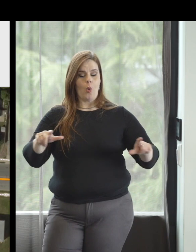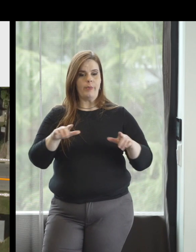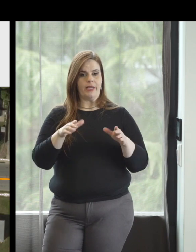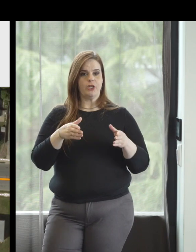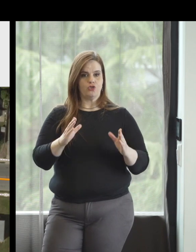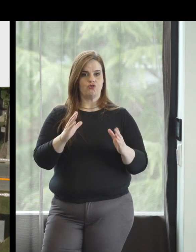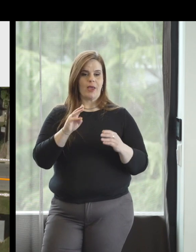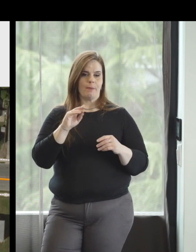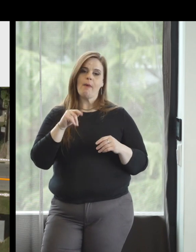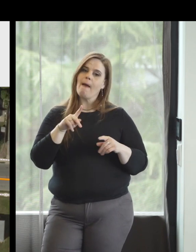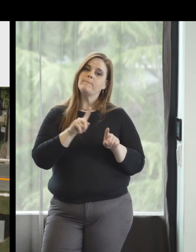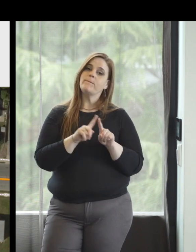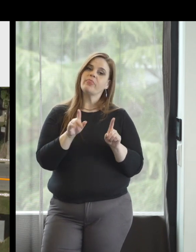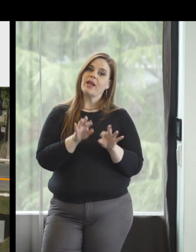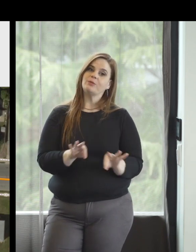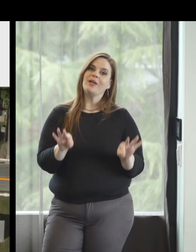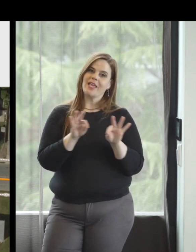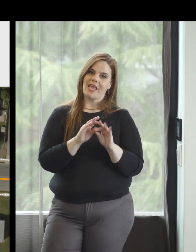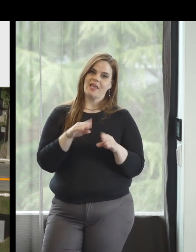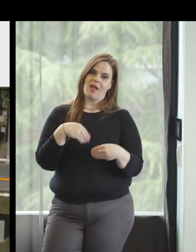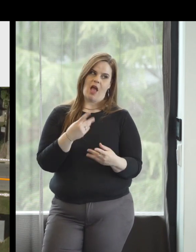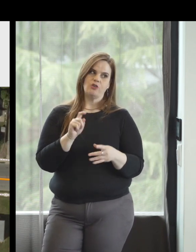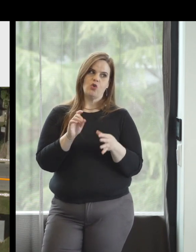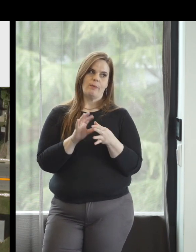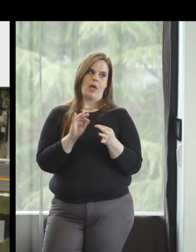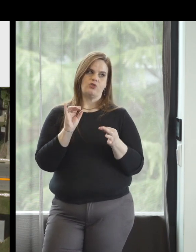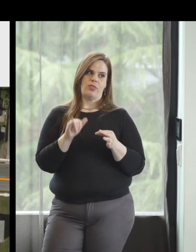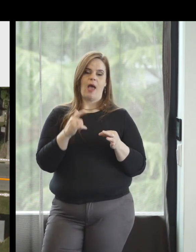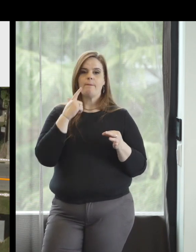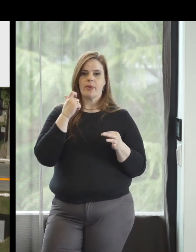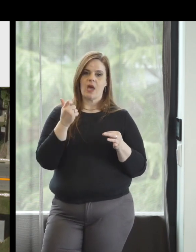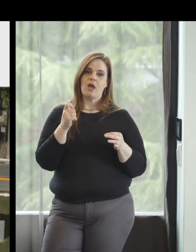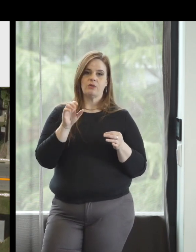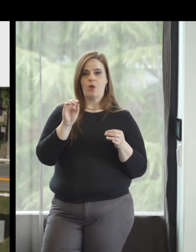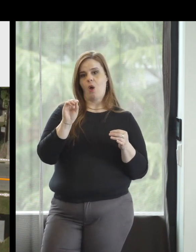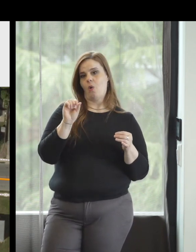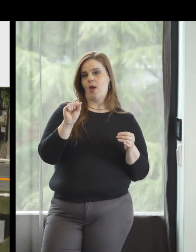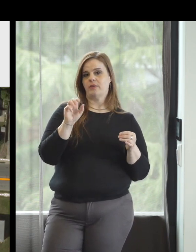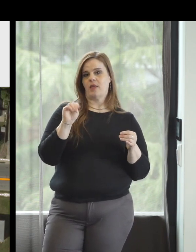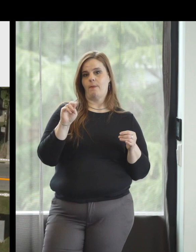been a key contribution. Because O S M is here with us